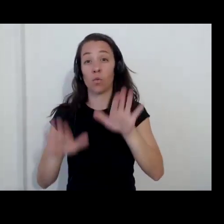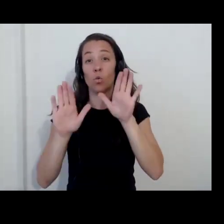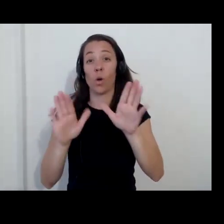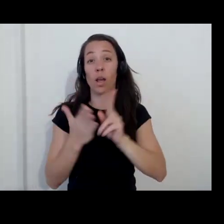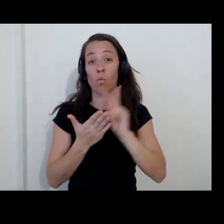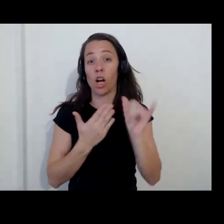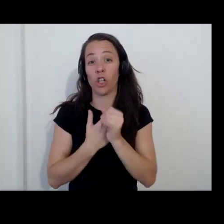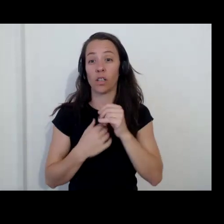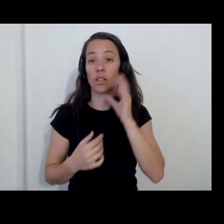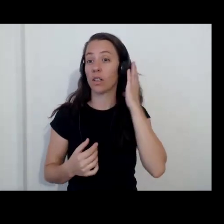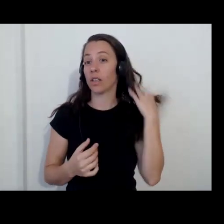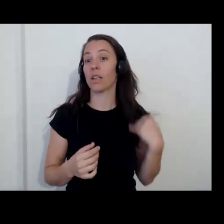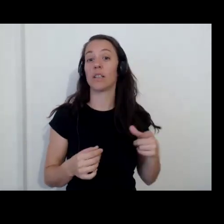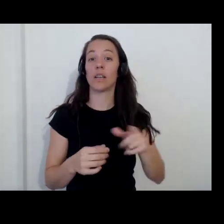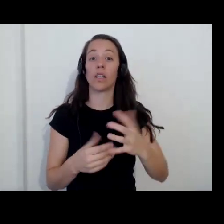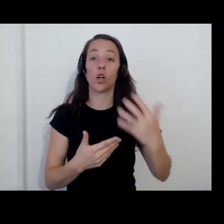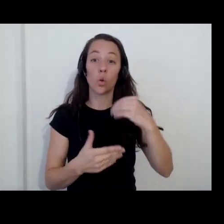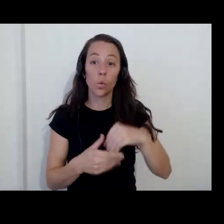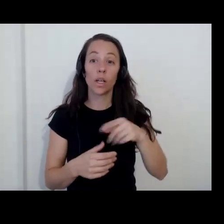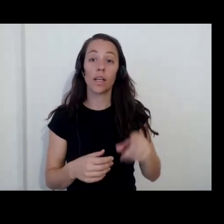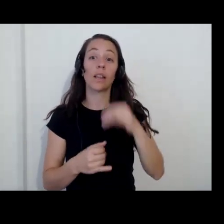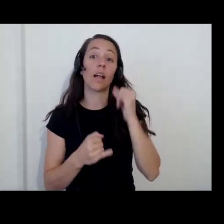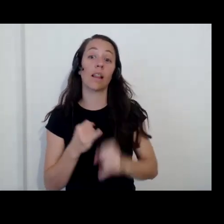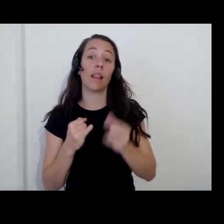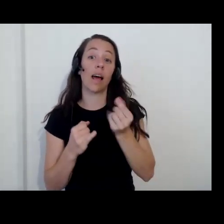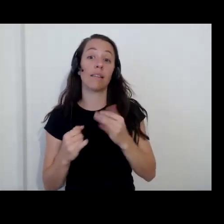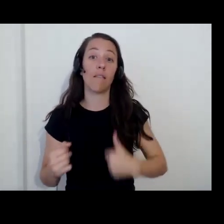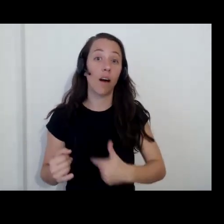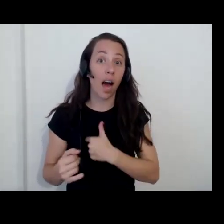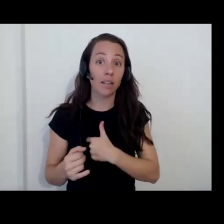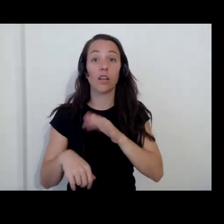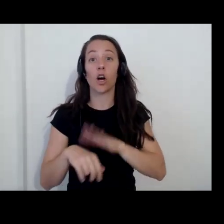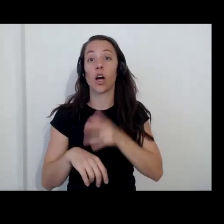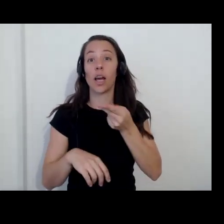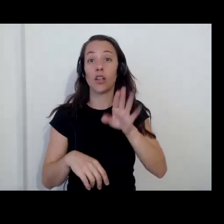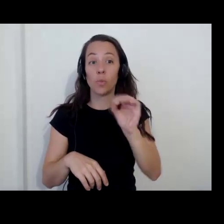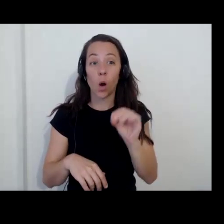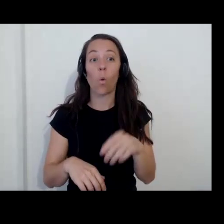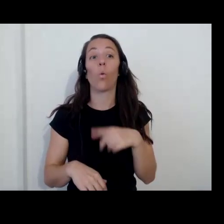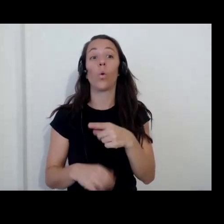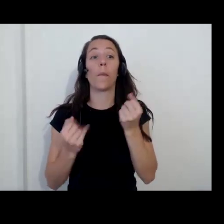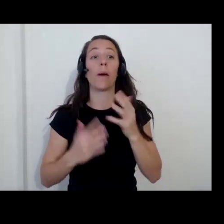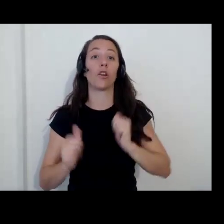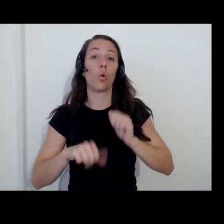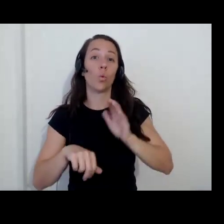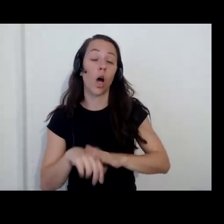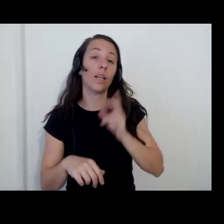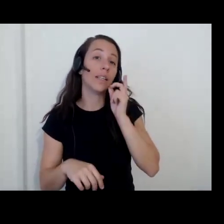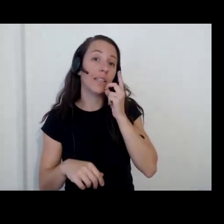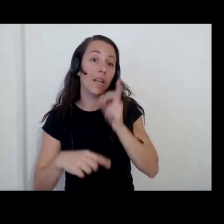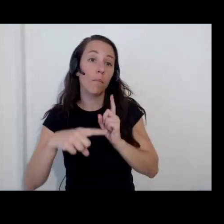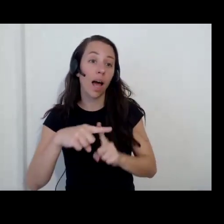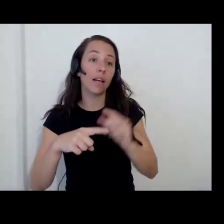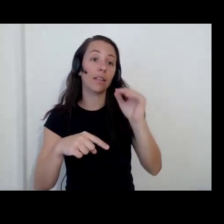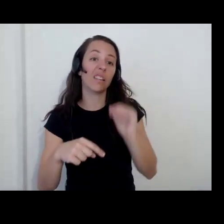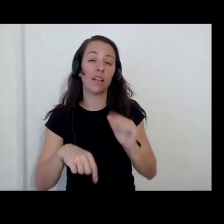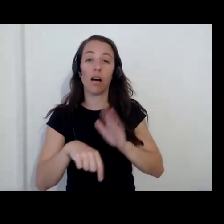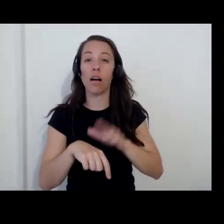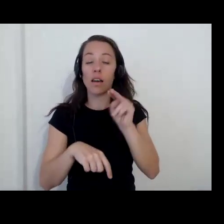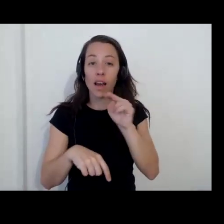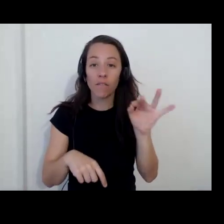We worked on some really awesome projects including The Last of Us on HBO, many shows on Disney Plus, some really cool things on Netflix.